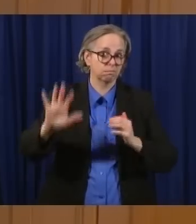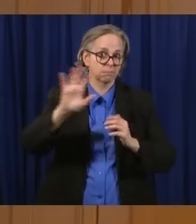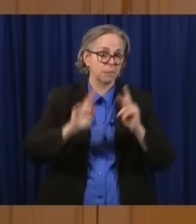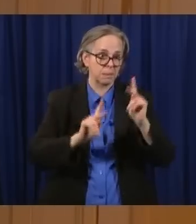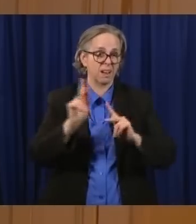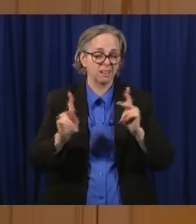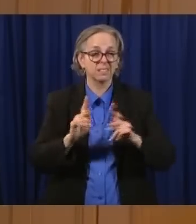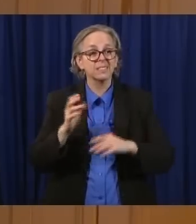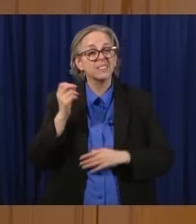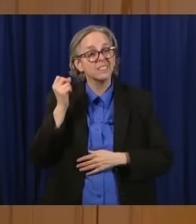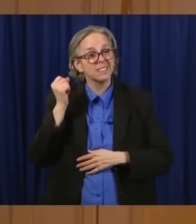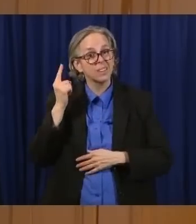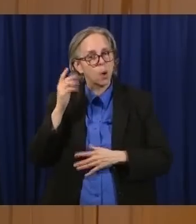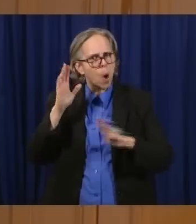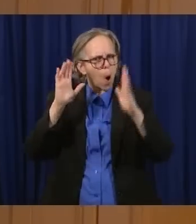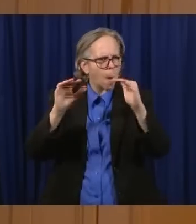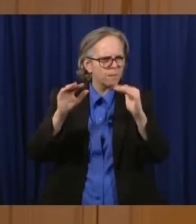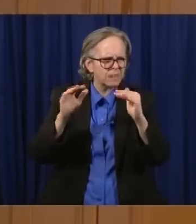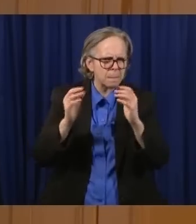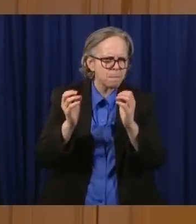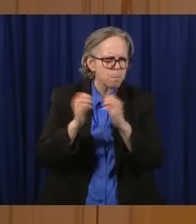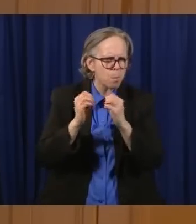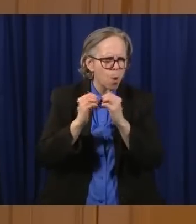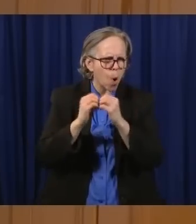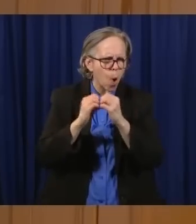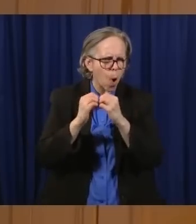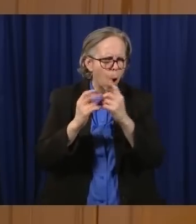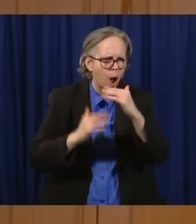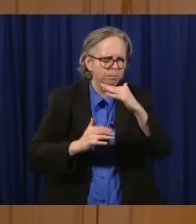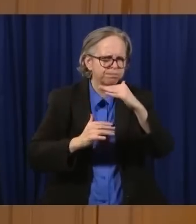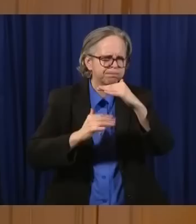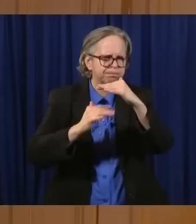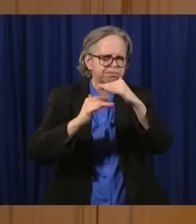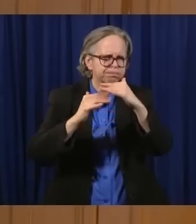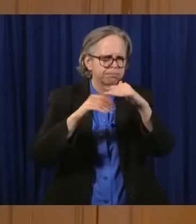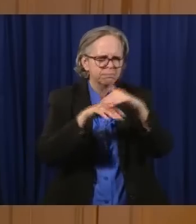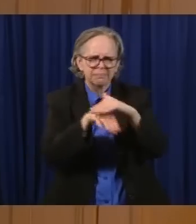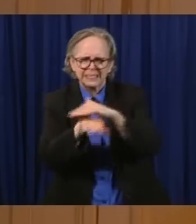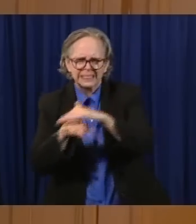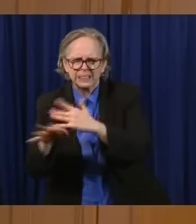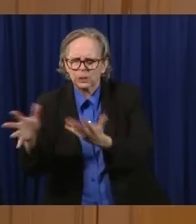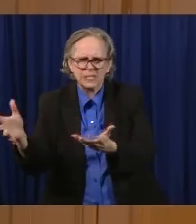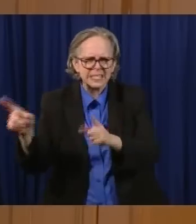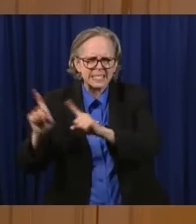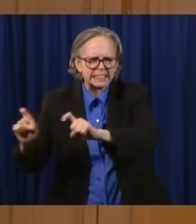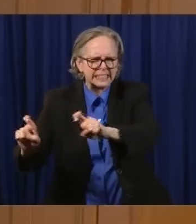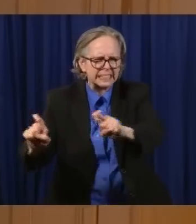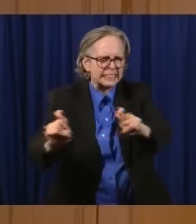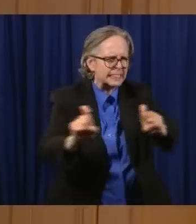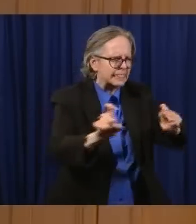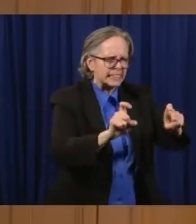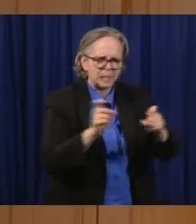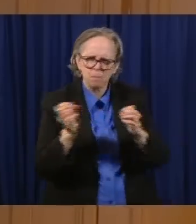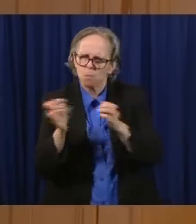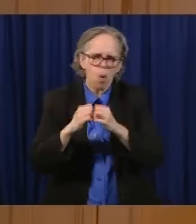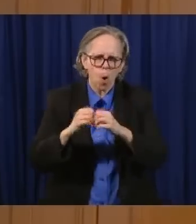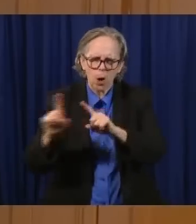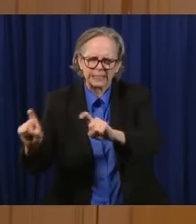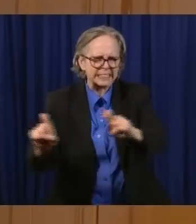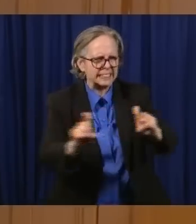GOING TO OUR NEXT SLIDE. WE HAVE NOW TESTED 74,000 PEOPLE IN OHIO AND WE ARE HOPING TO MAXIMIZE THAT